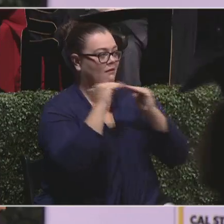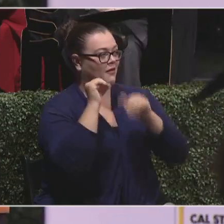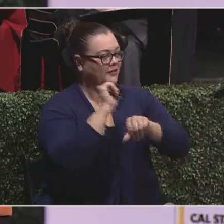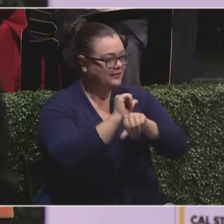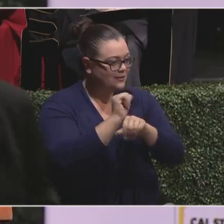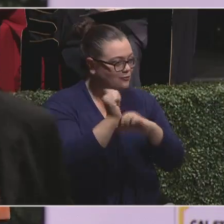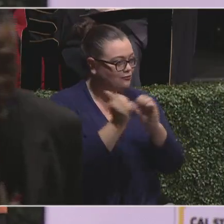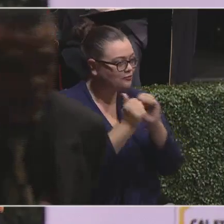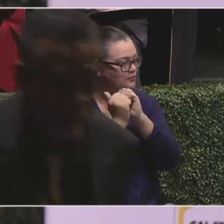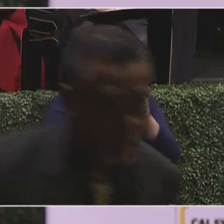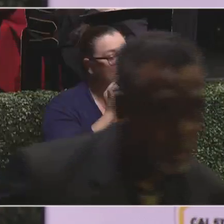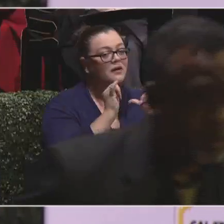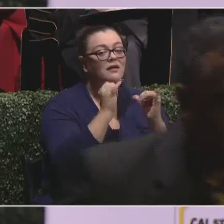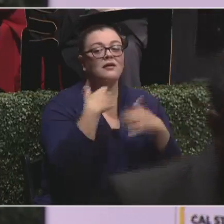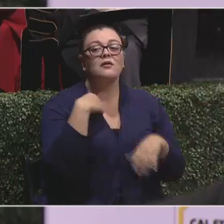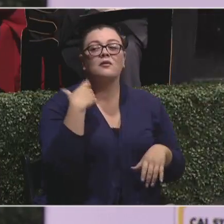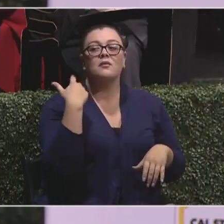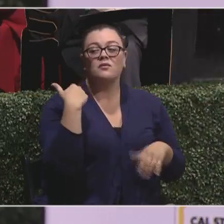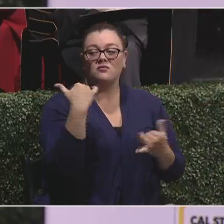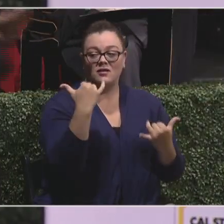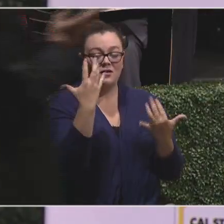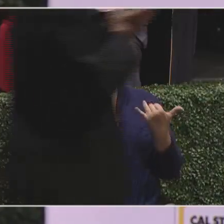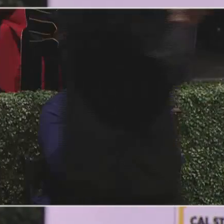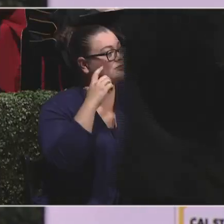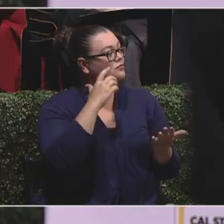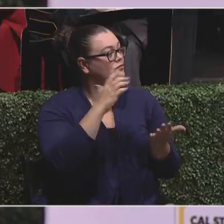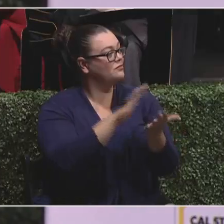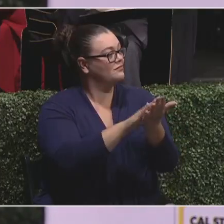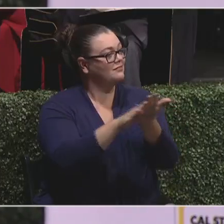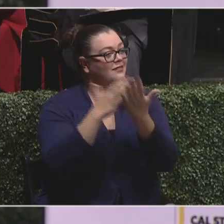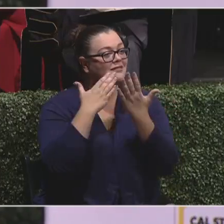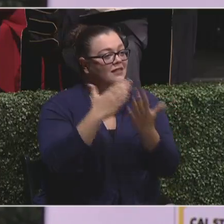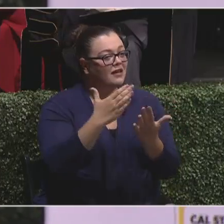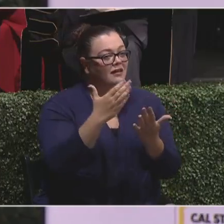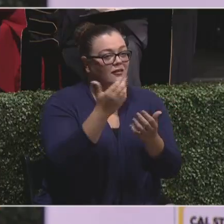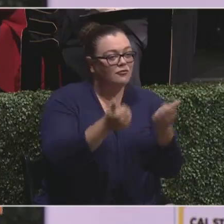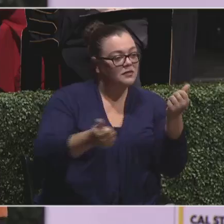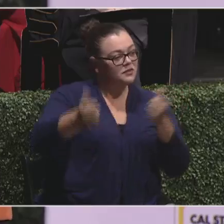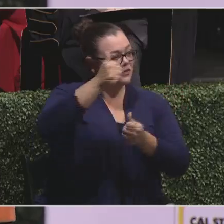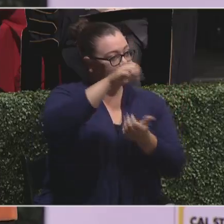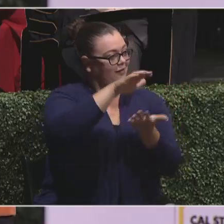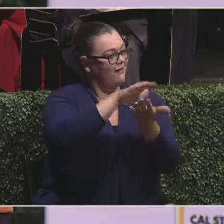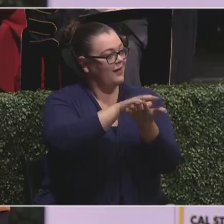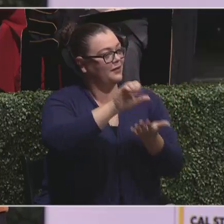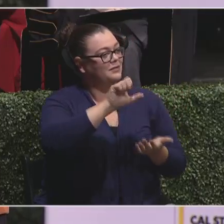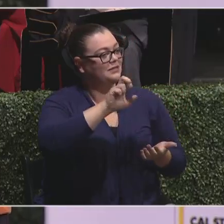STAFF HAVE FOCUSED THEIR EXPERTISE ON YOUR SUCCESS. THEY HAVE BECOME YOUR MENTORS AND FOR MANY OF YOU YOUR COLLEAGUES.